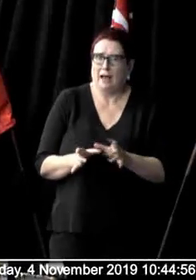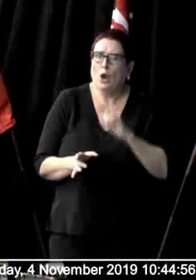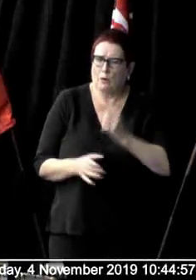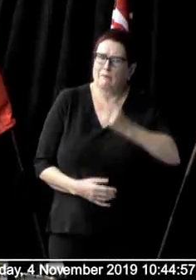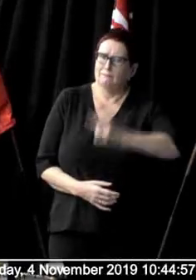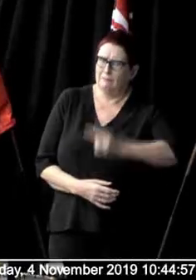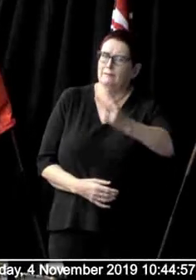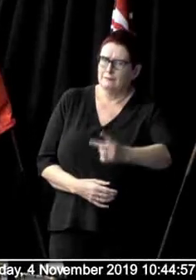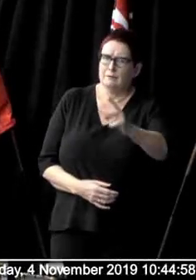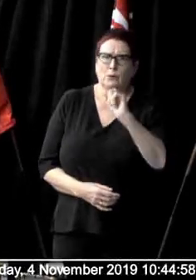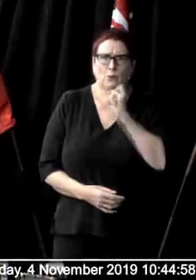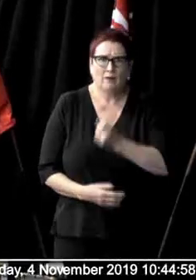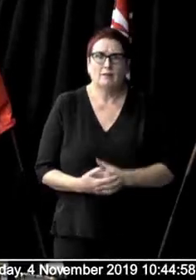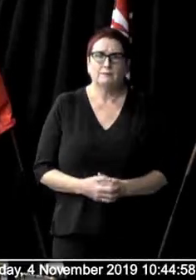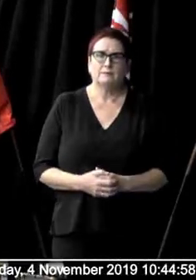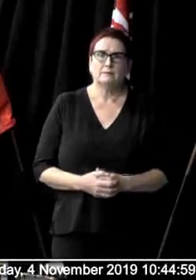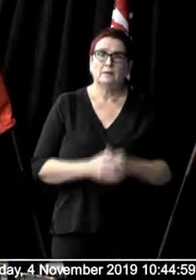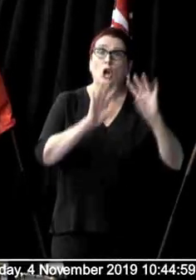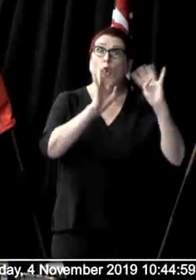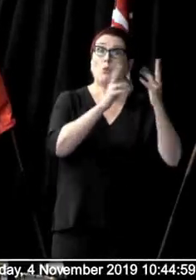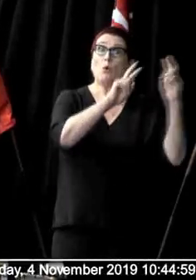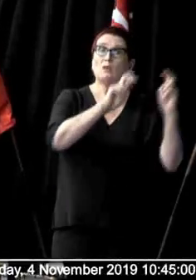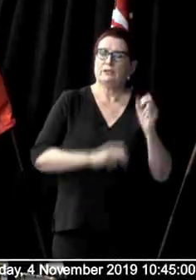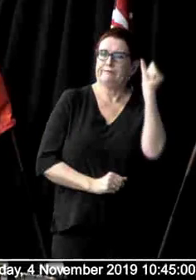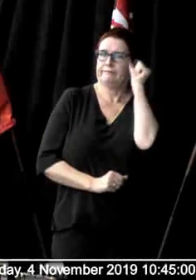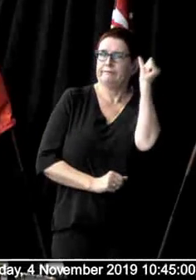The Royal Commission is acutely aware that the issues concerning the topic